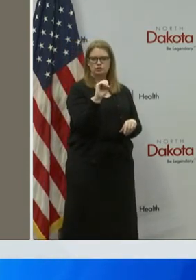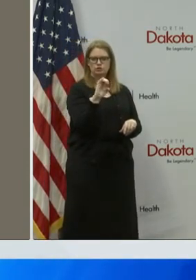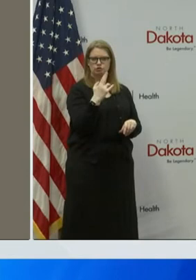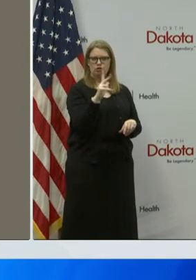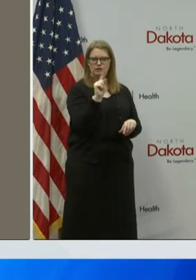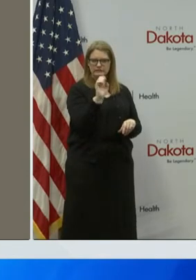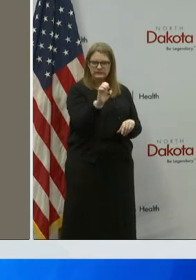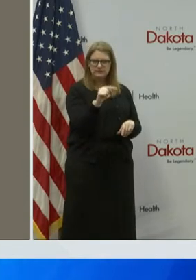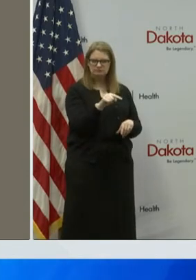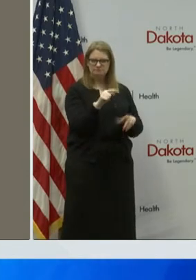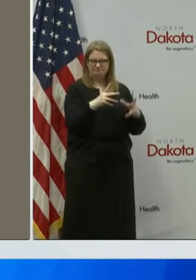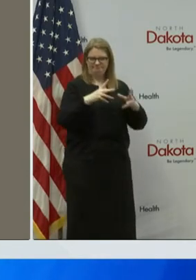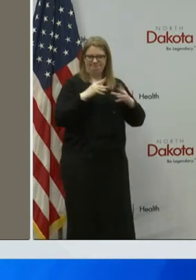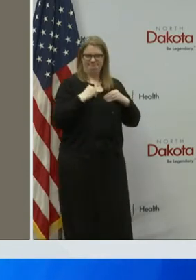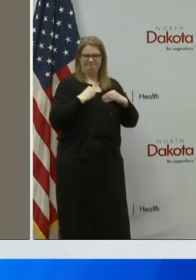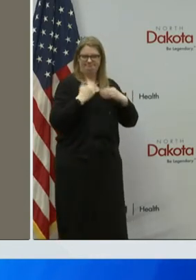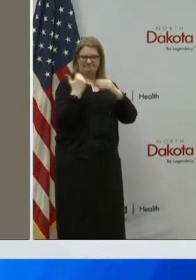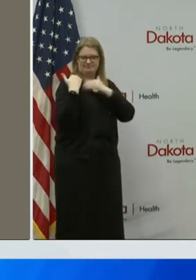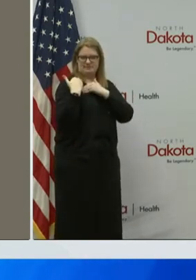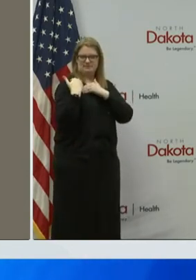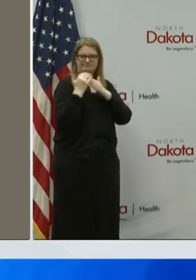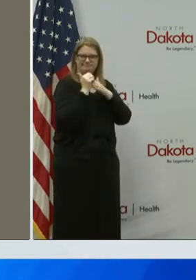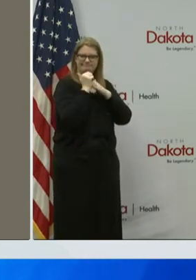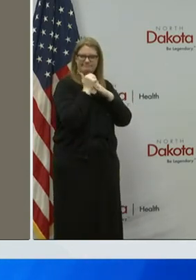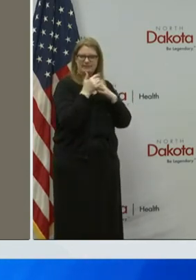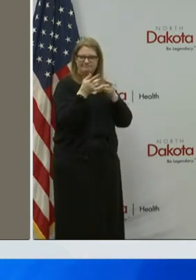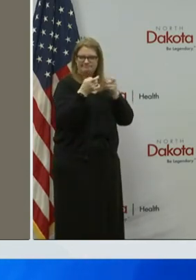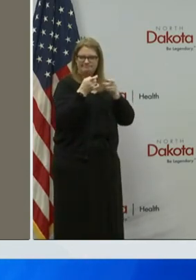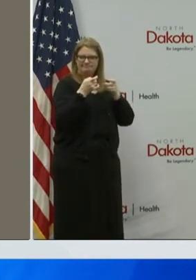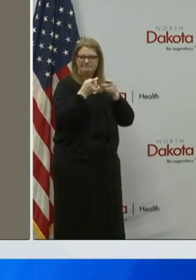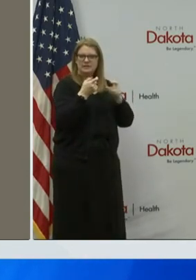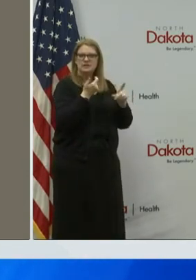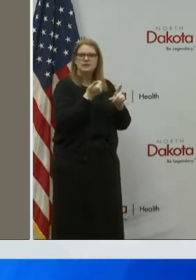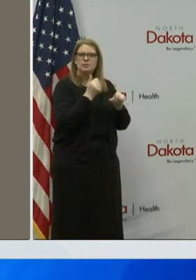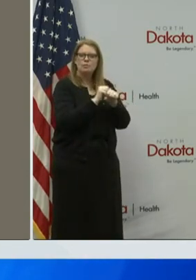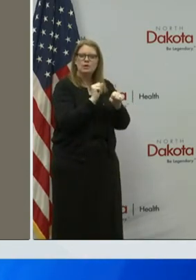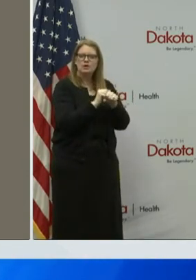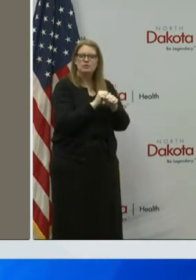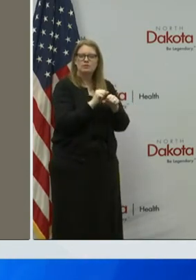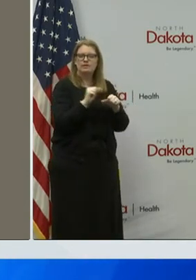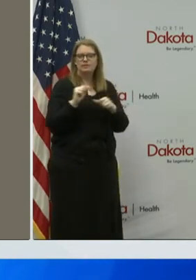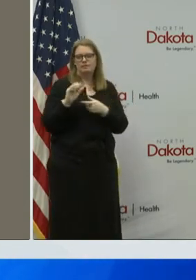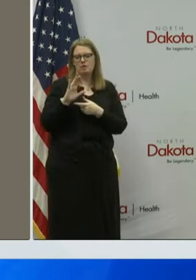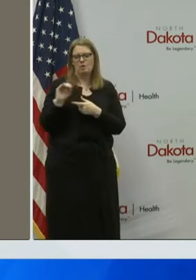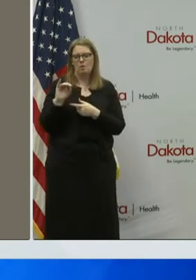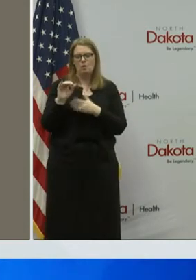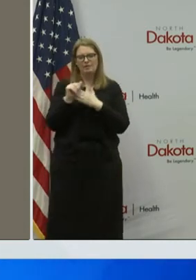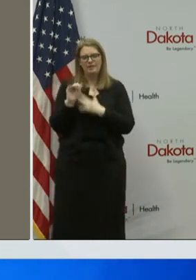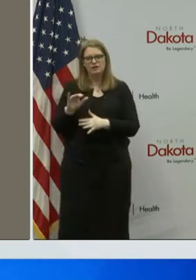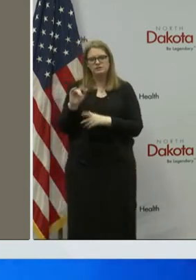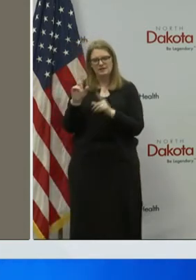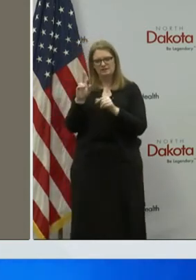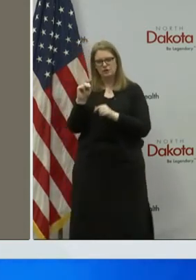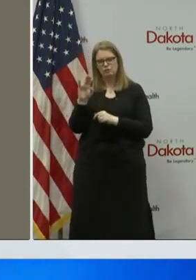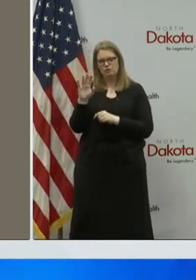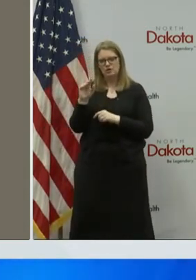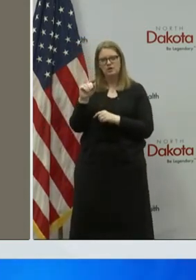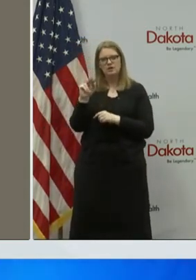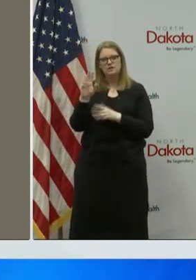MONDAY, WE'VE GOT A NEW LEADER INSTALLED, BRIGADIER GENERAL ROBERT SCHULTE IS WORKING